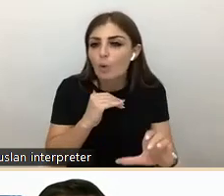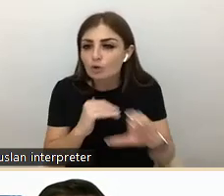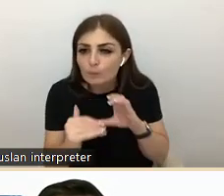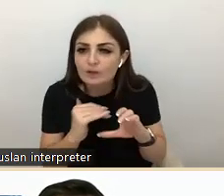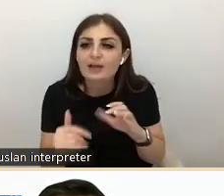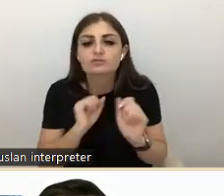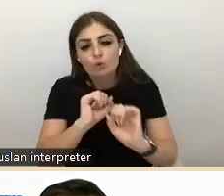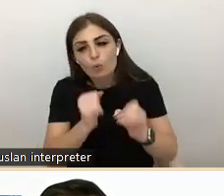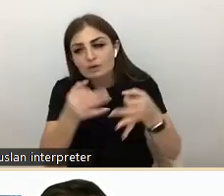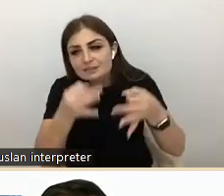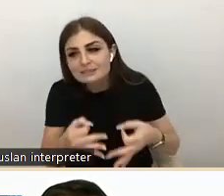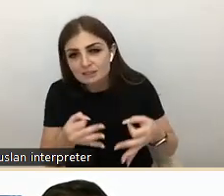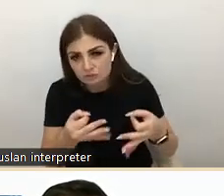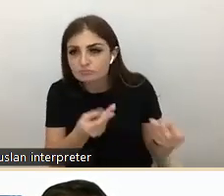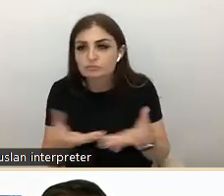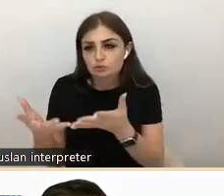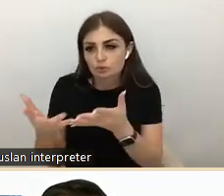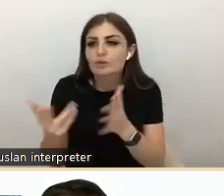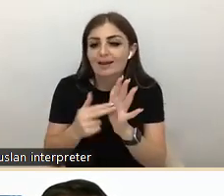decision to the NDIA.